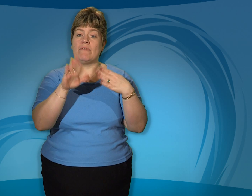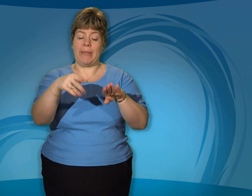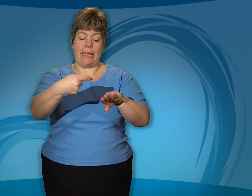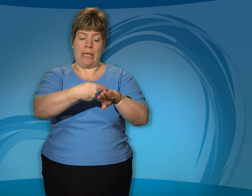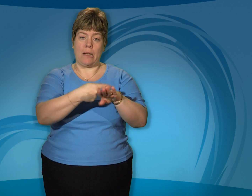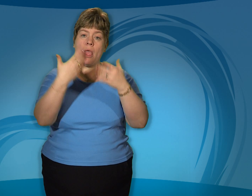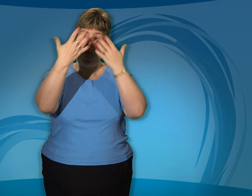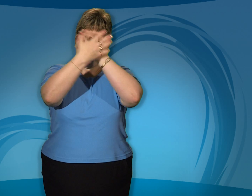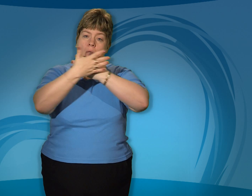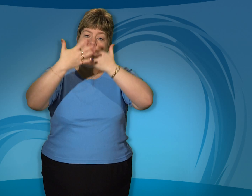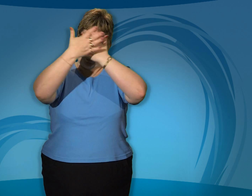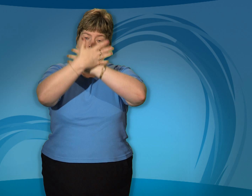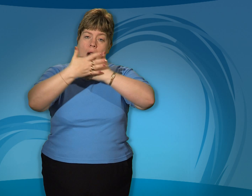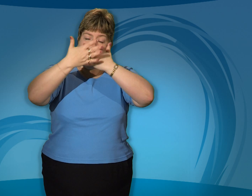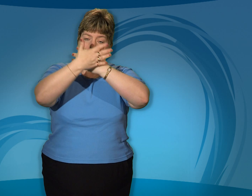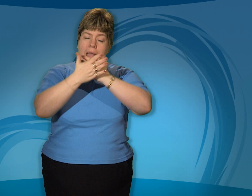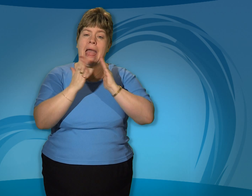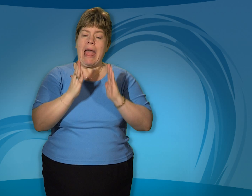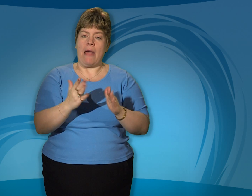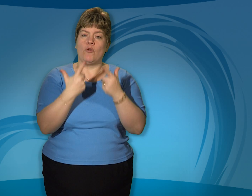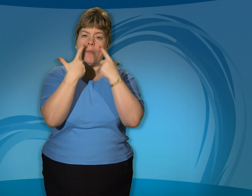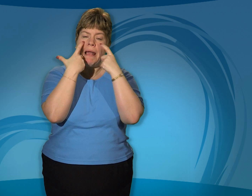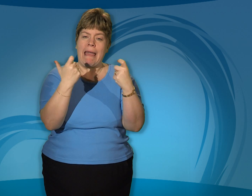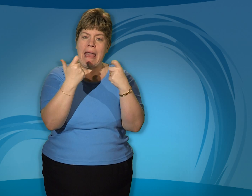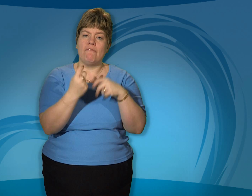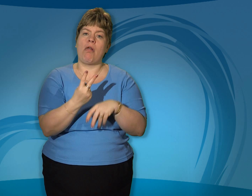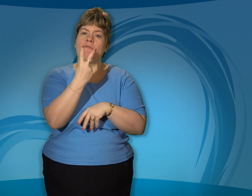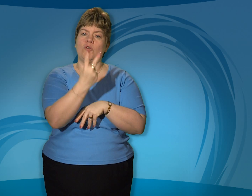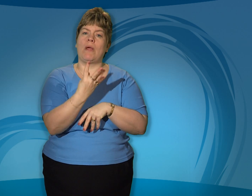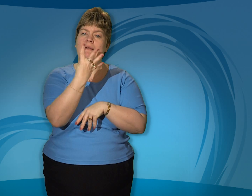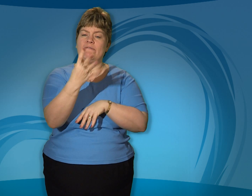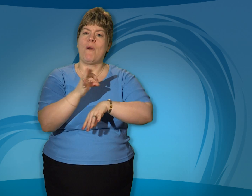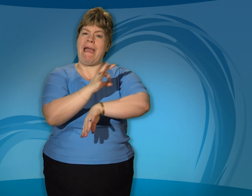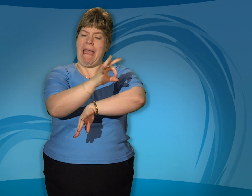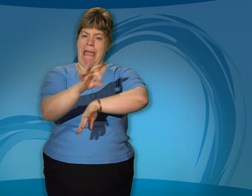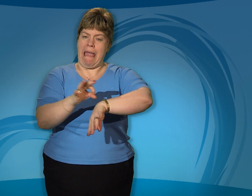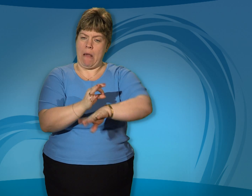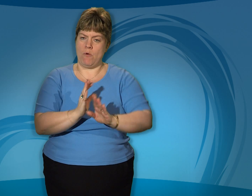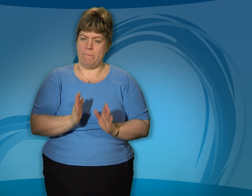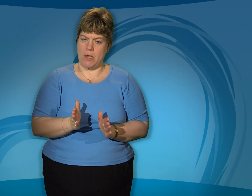If you have had sedation this will remain in your body for 24 hours and during this